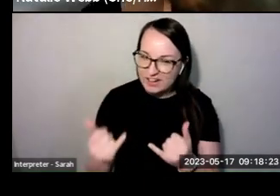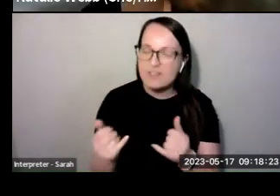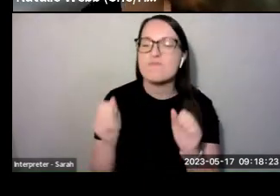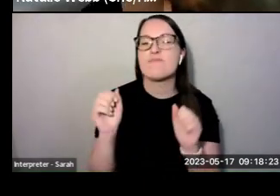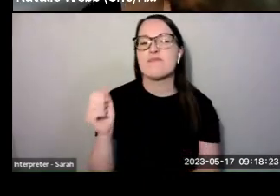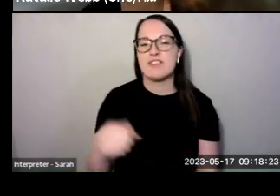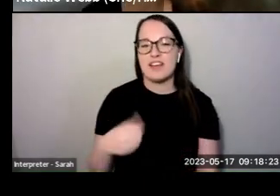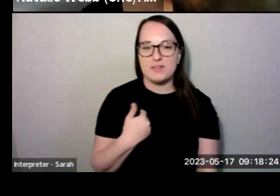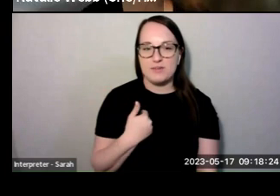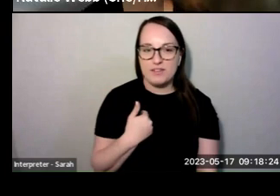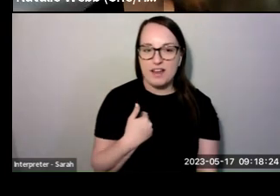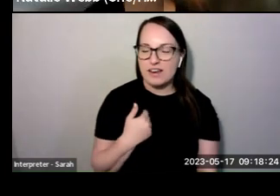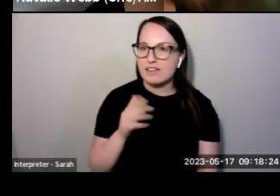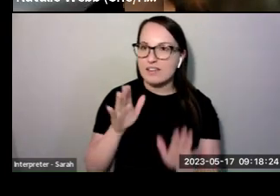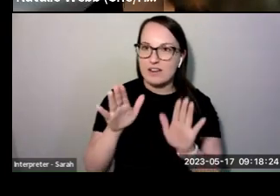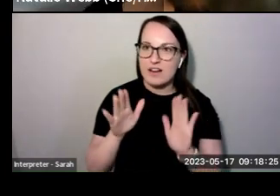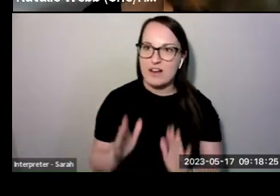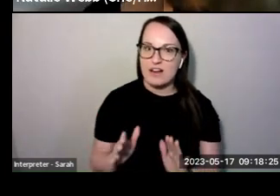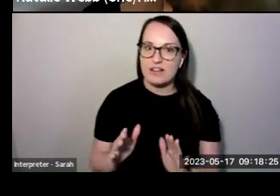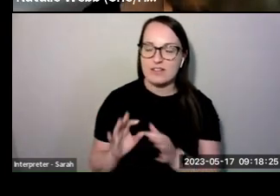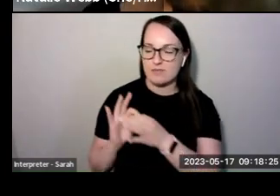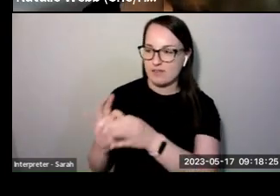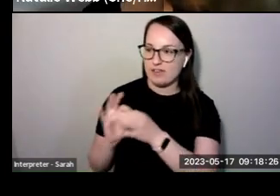LaDawna who is working hard right now.